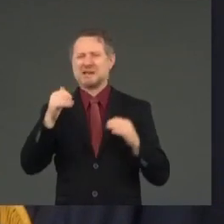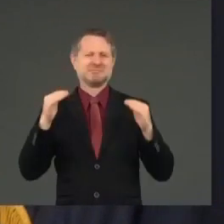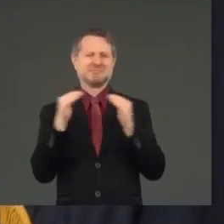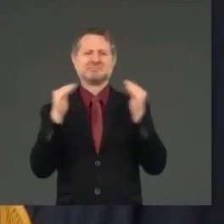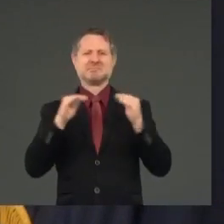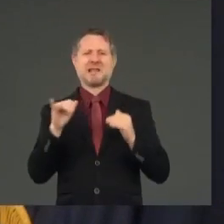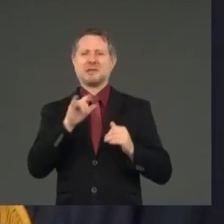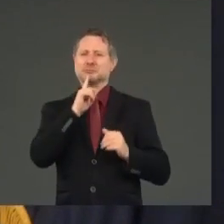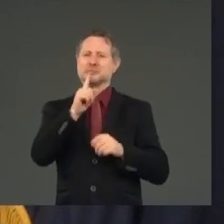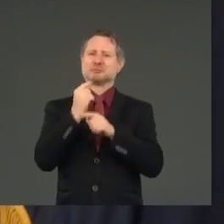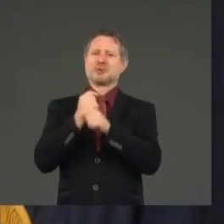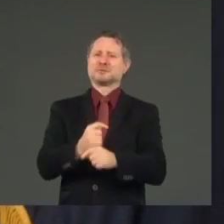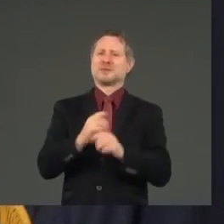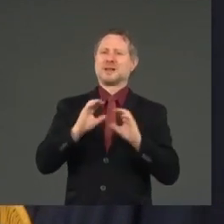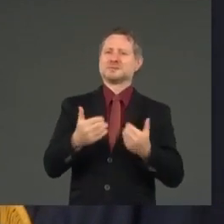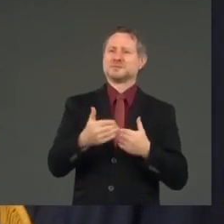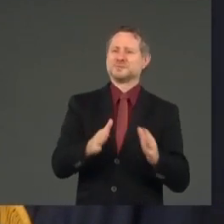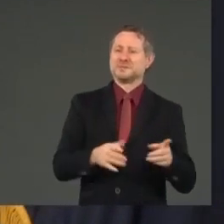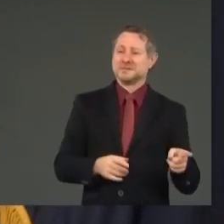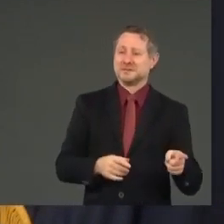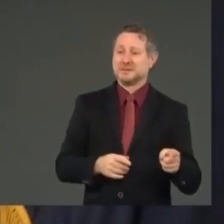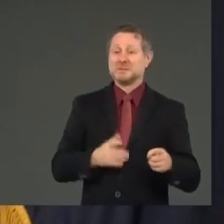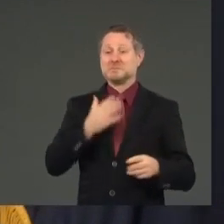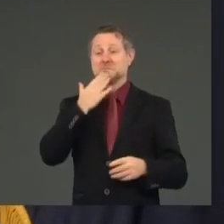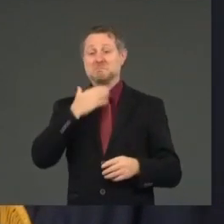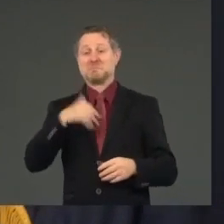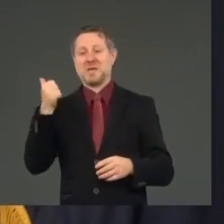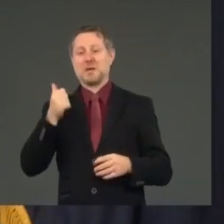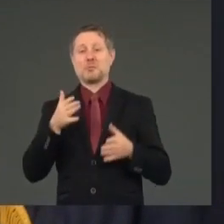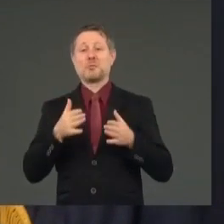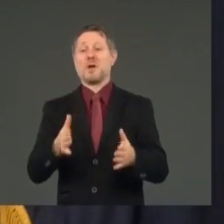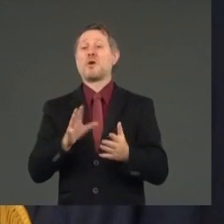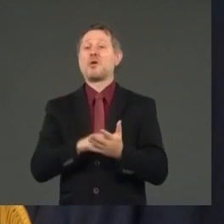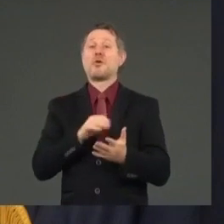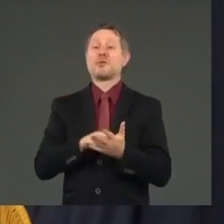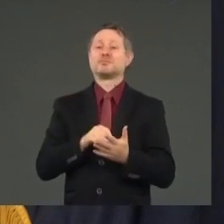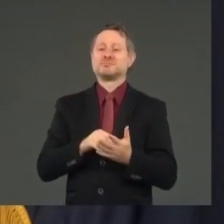REMOTELY, THAT IS THE CLASSROOM